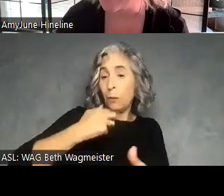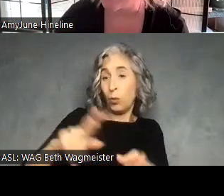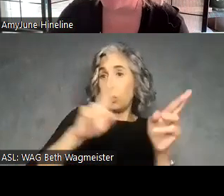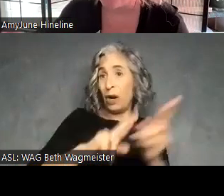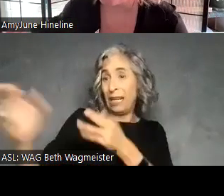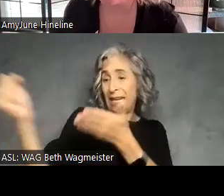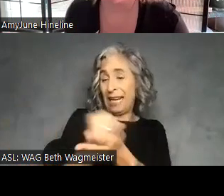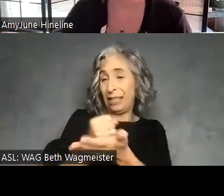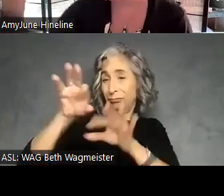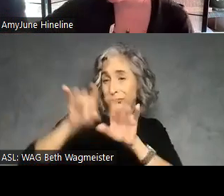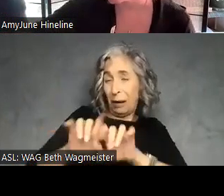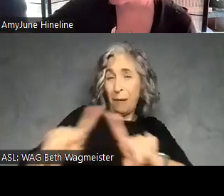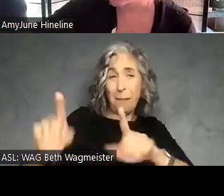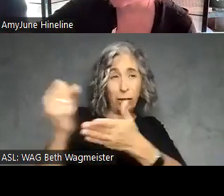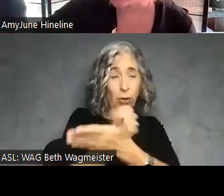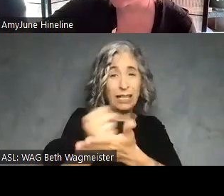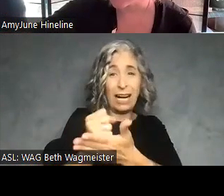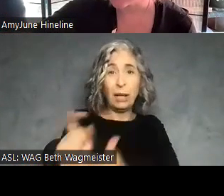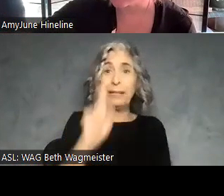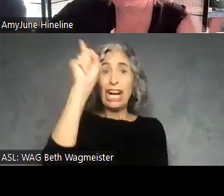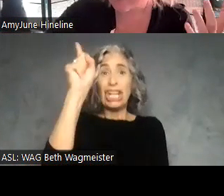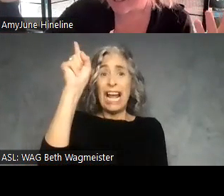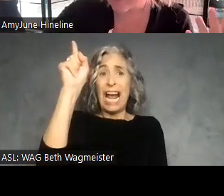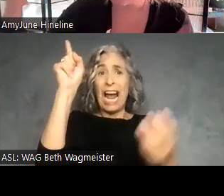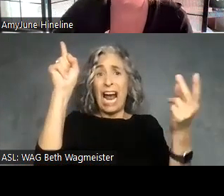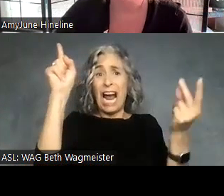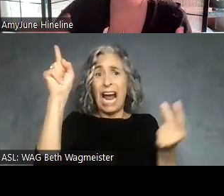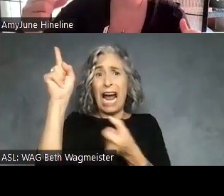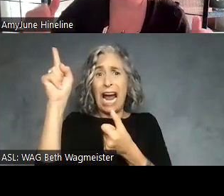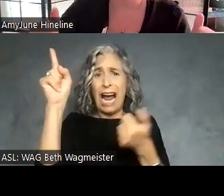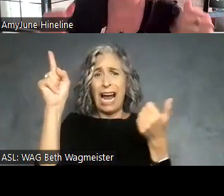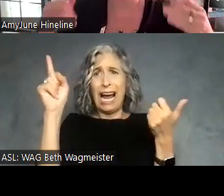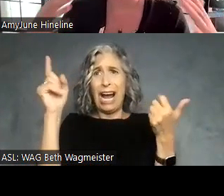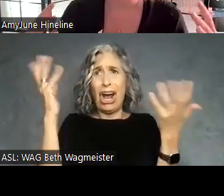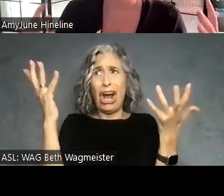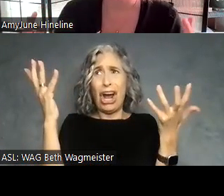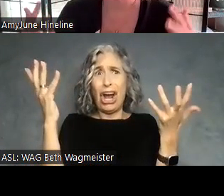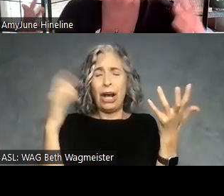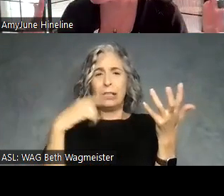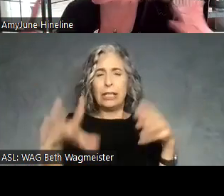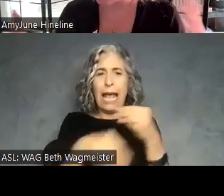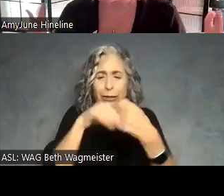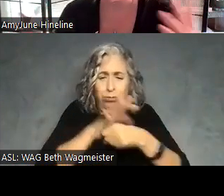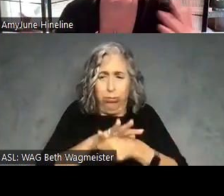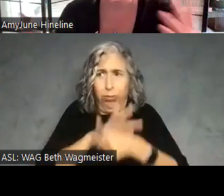should be able to be turned off, adjusted, or extended, unless it's essential to the activity.